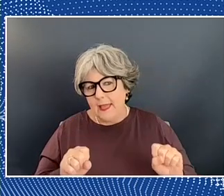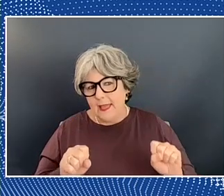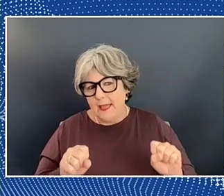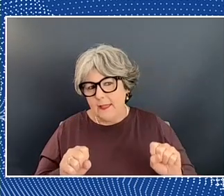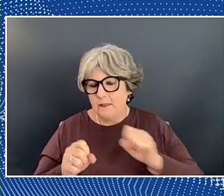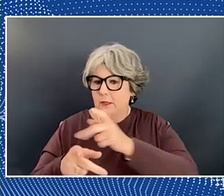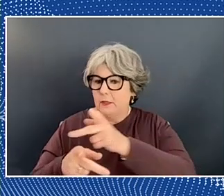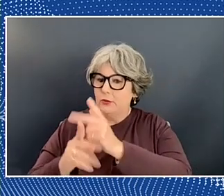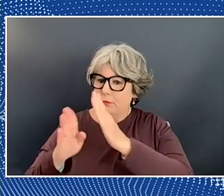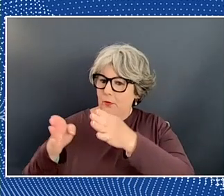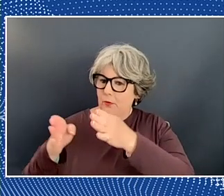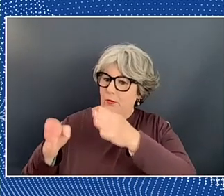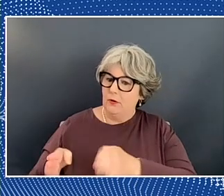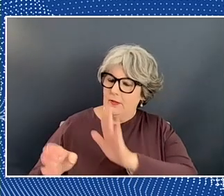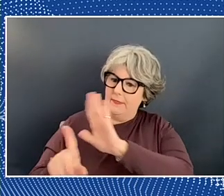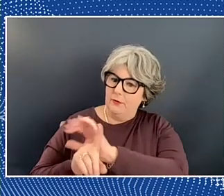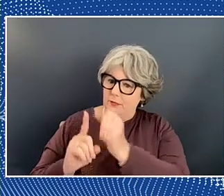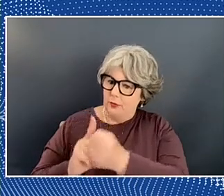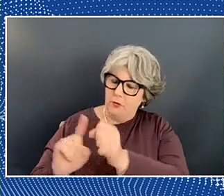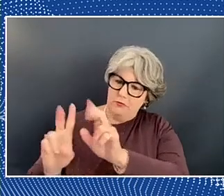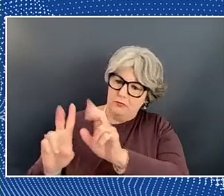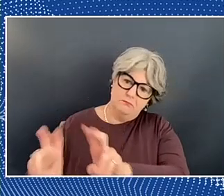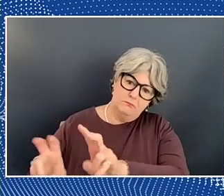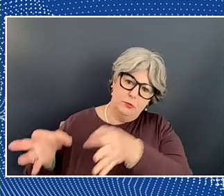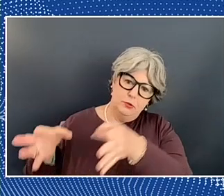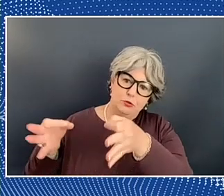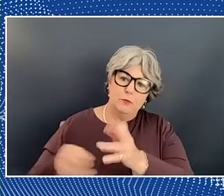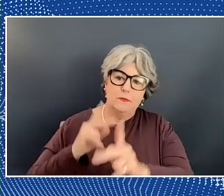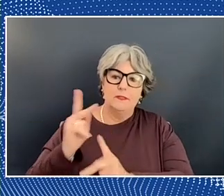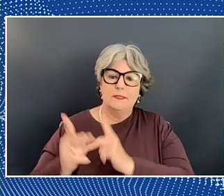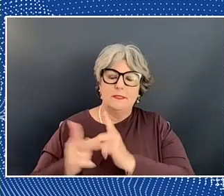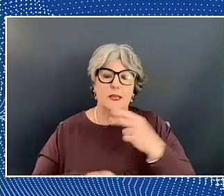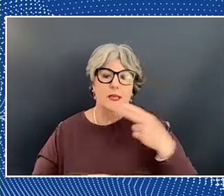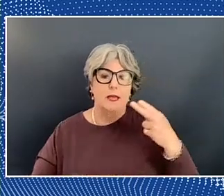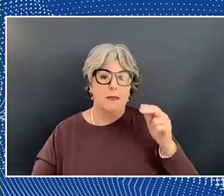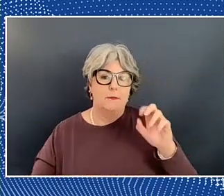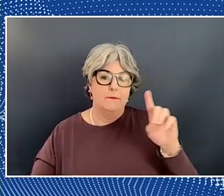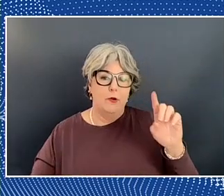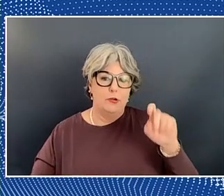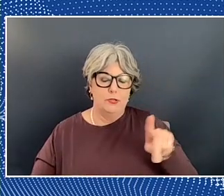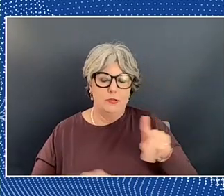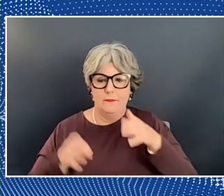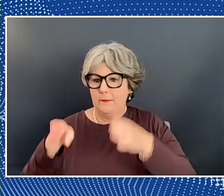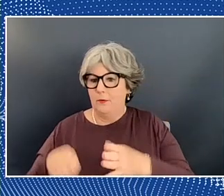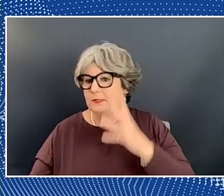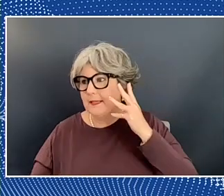situation, to determine the kind of hardship this borrower is receiving. So I hope that helps a little bit.